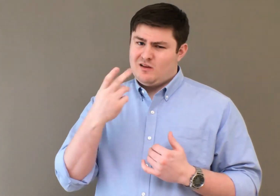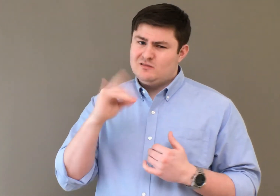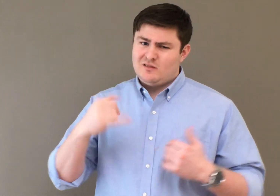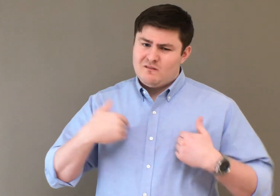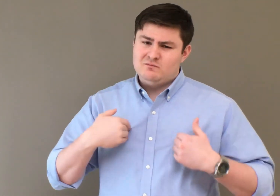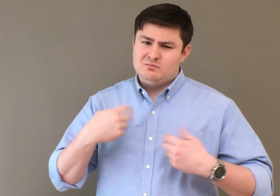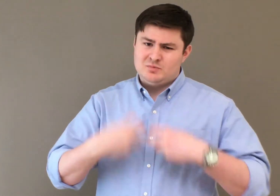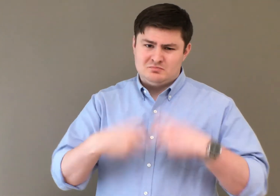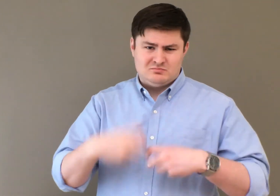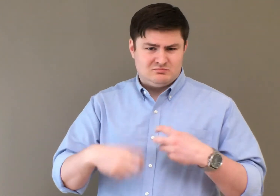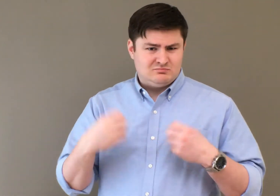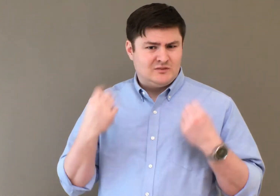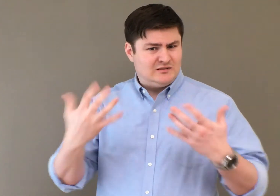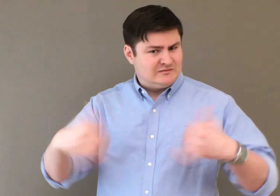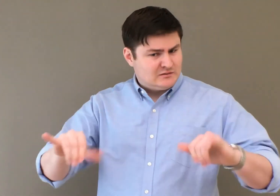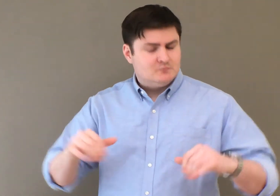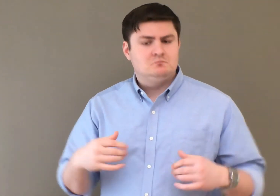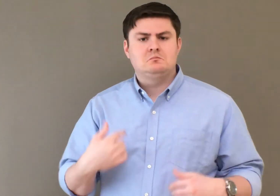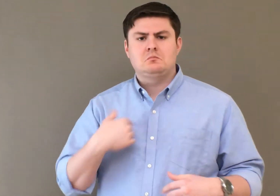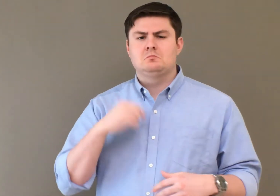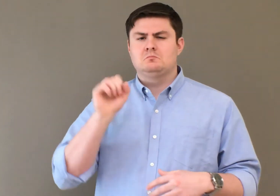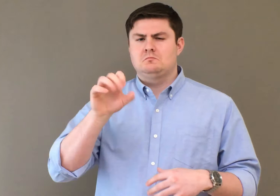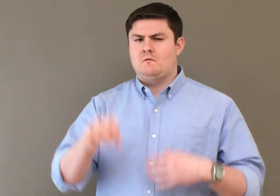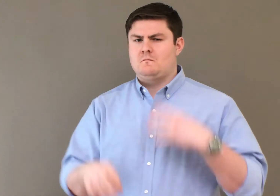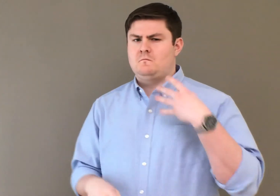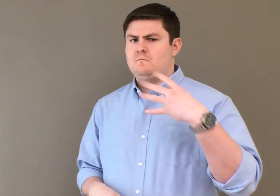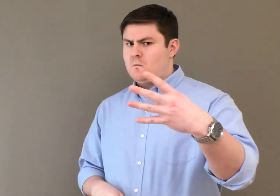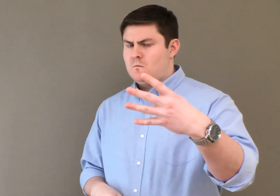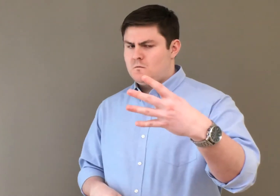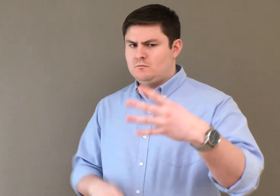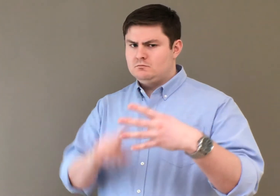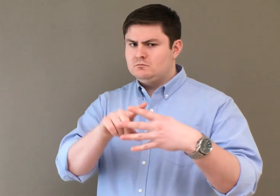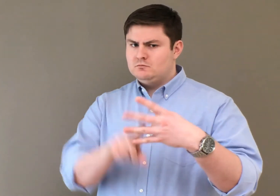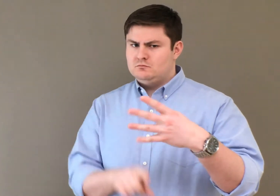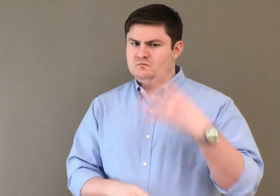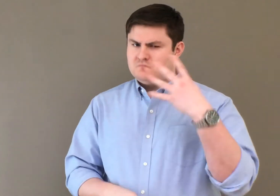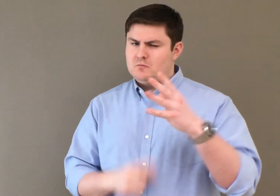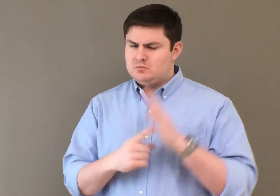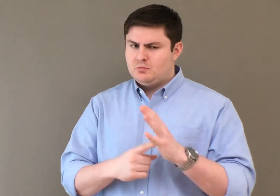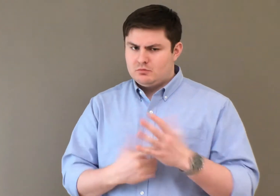EHDI however is far from perfect, and I’m going to outline 4 of the problems with the